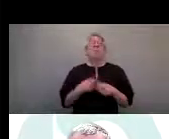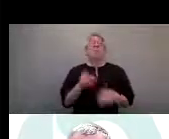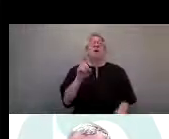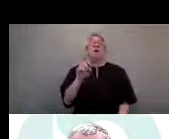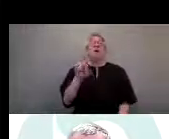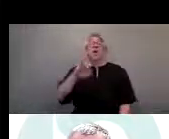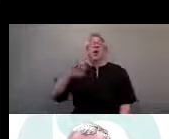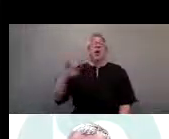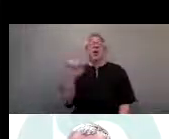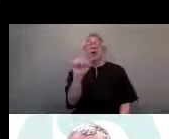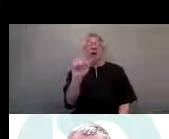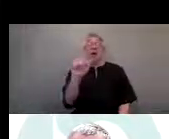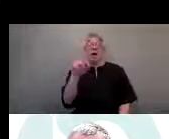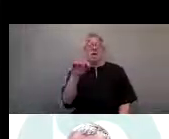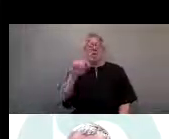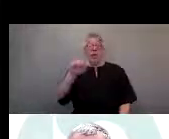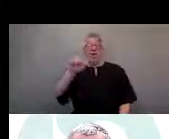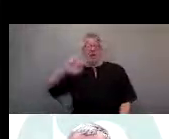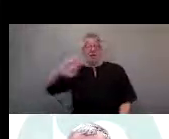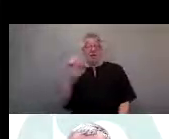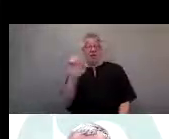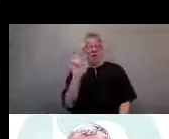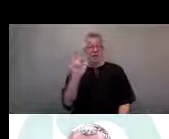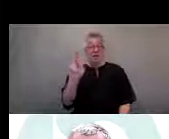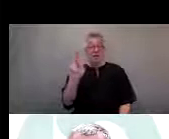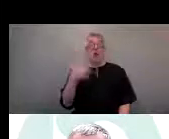to everybody. My